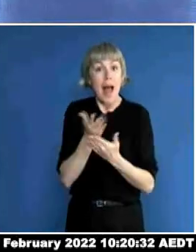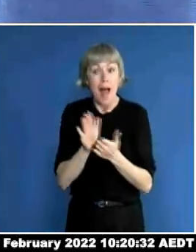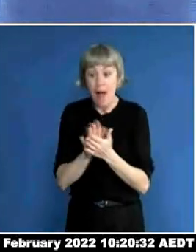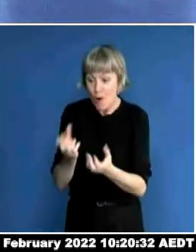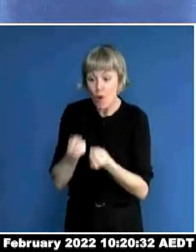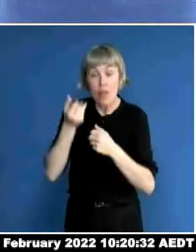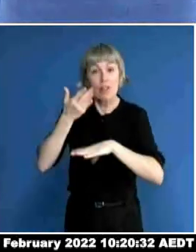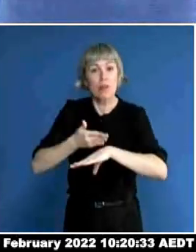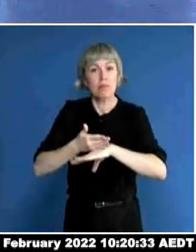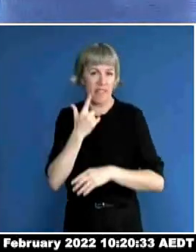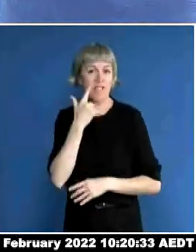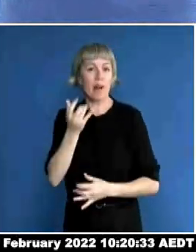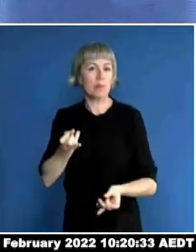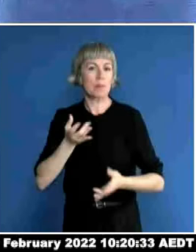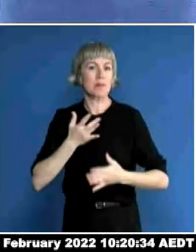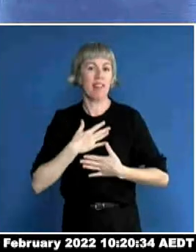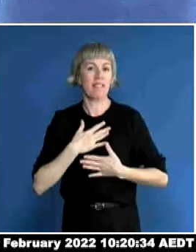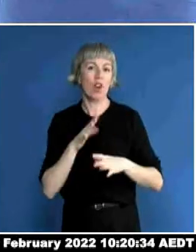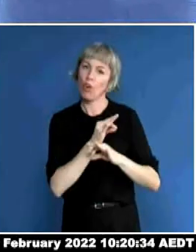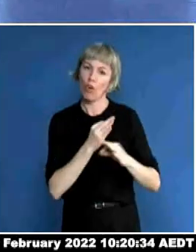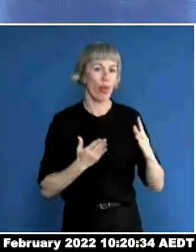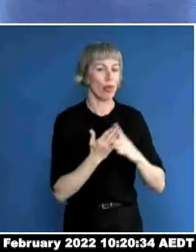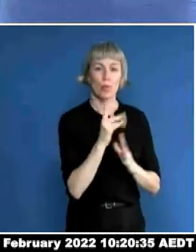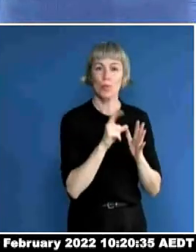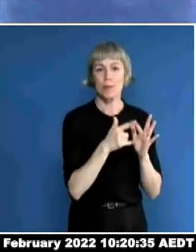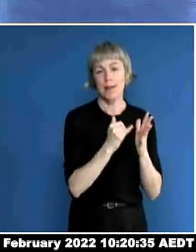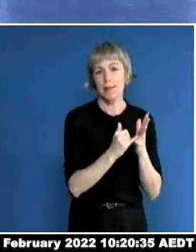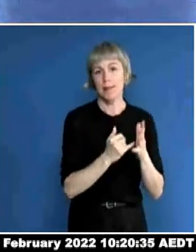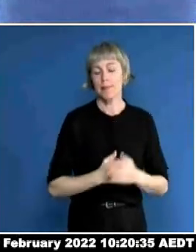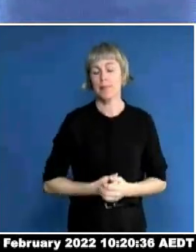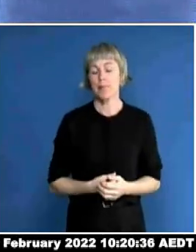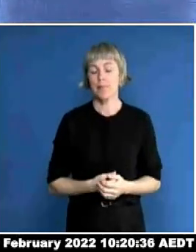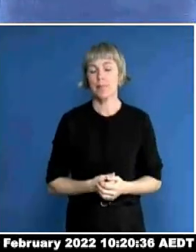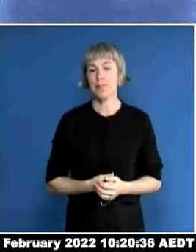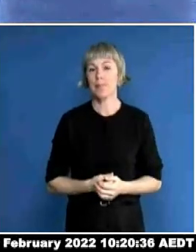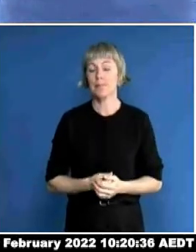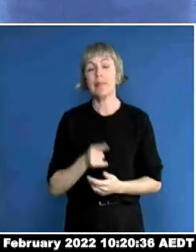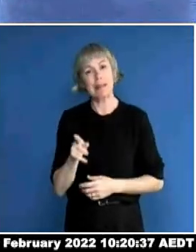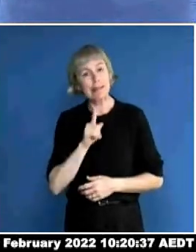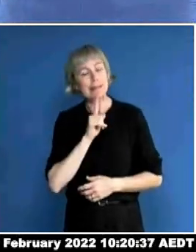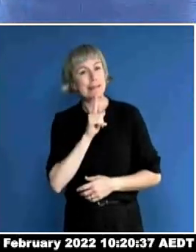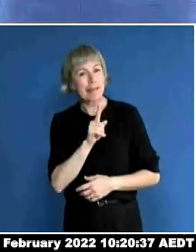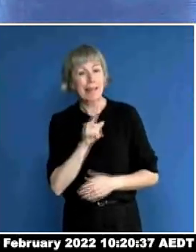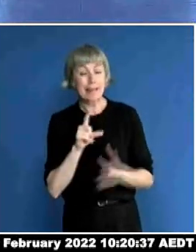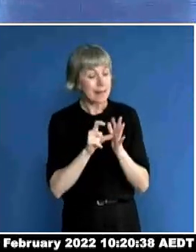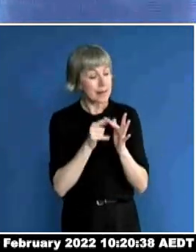"Job Network and DES providers generally don't explore a person's interests or desires